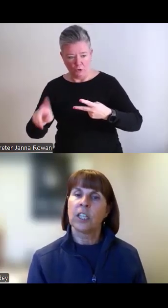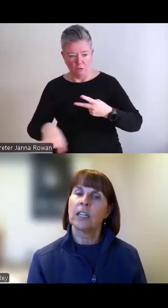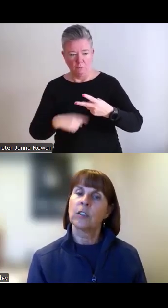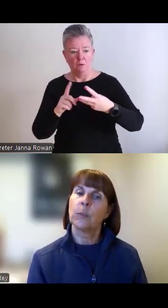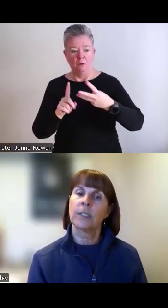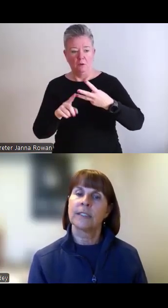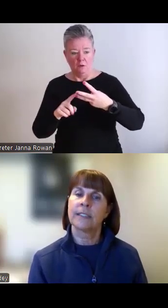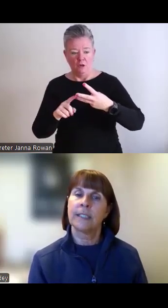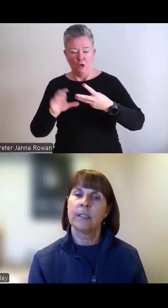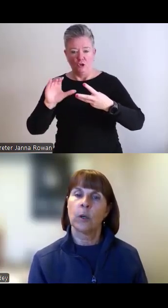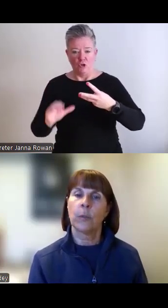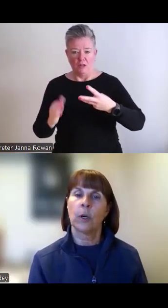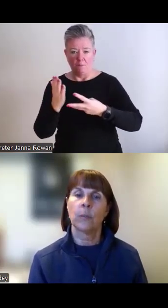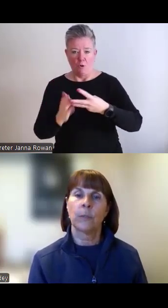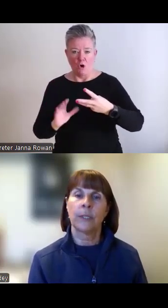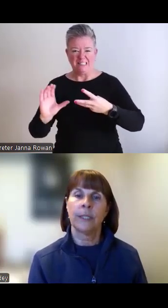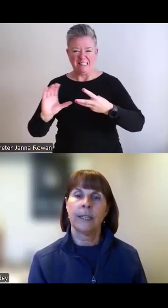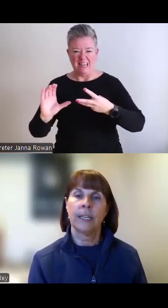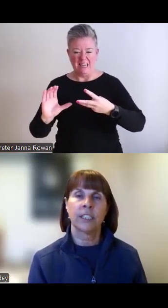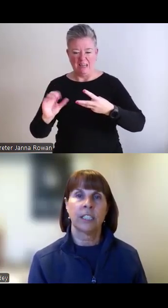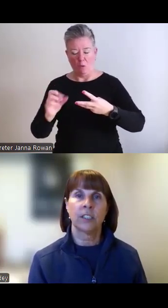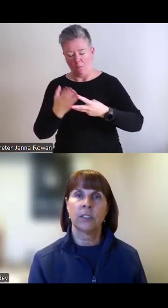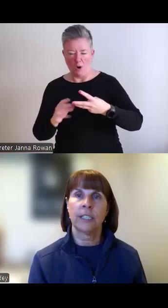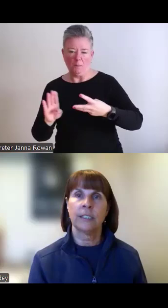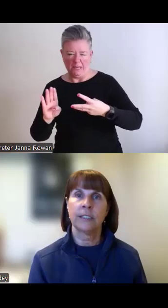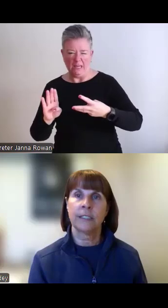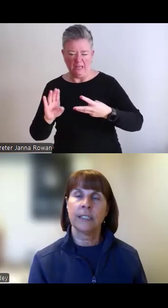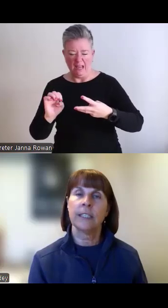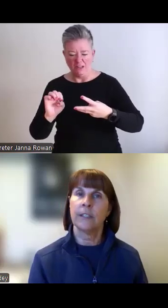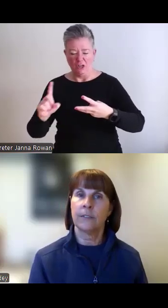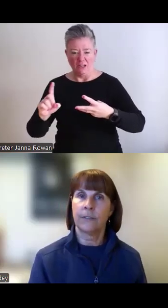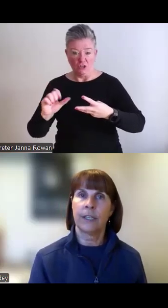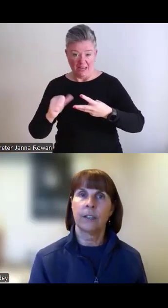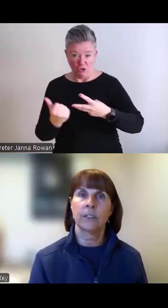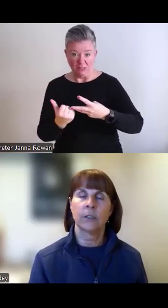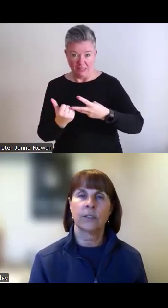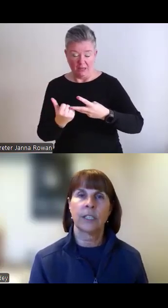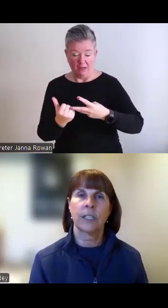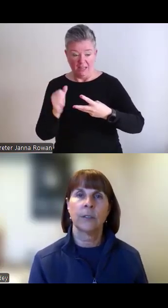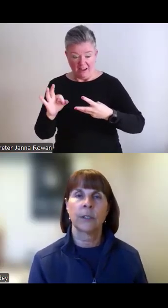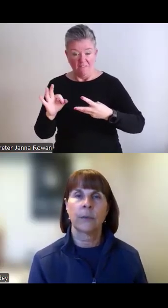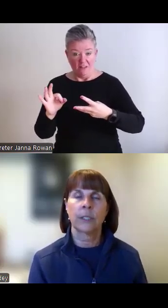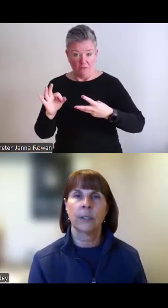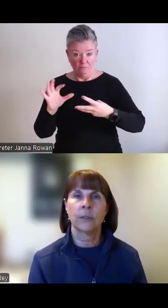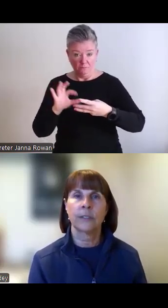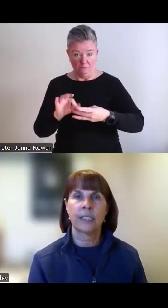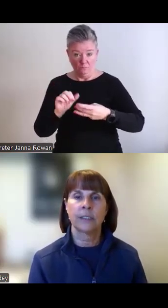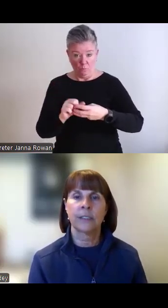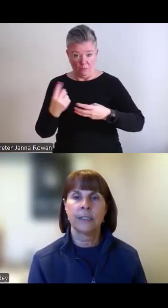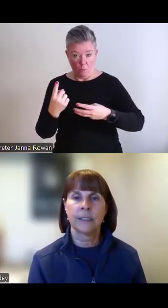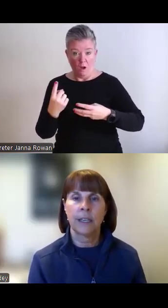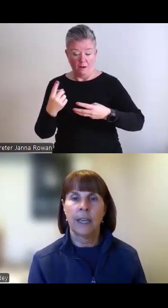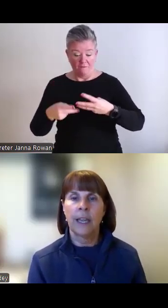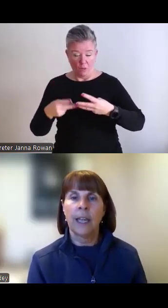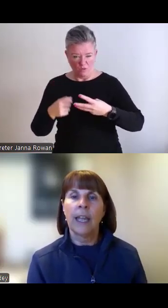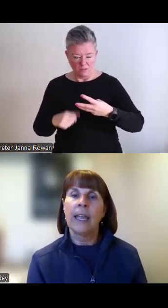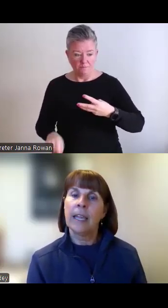the child's Part C or Part B educational agency, if they are associated with one of those agencies,